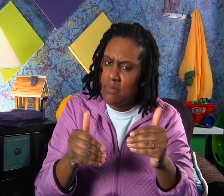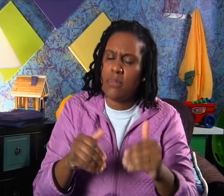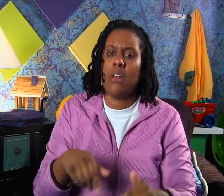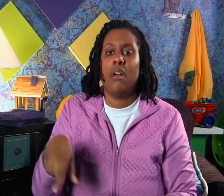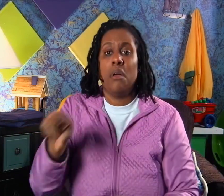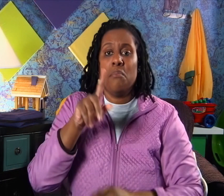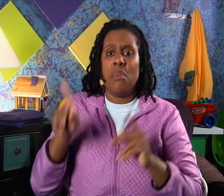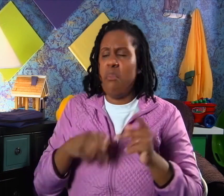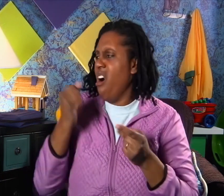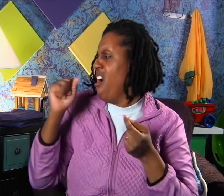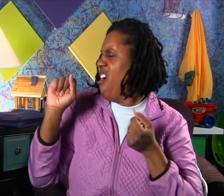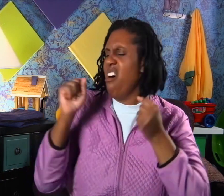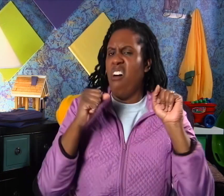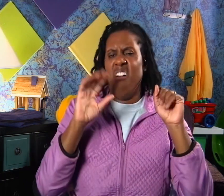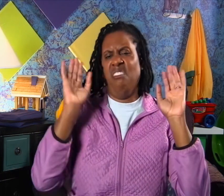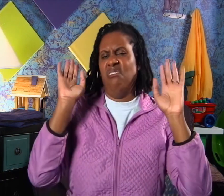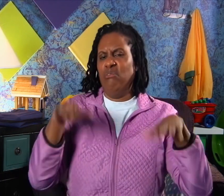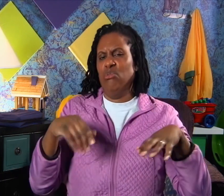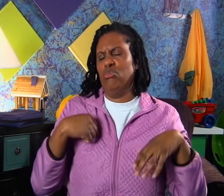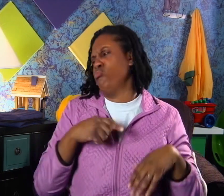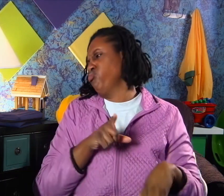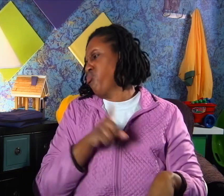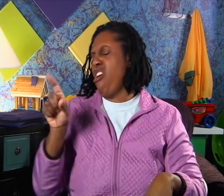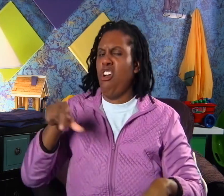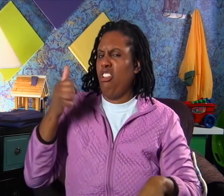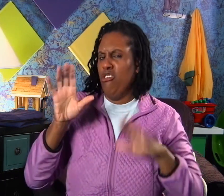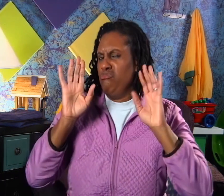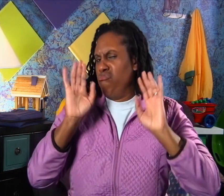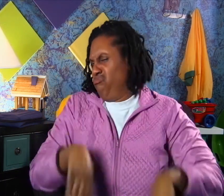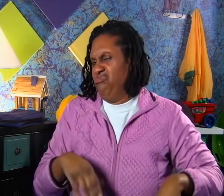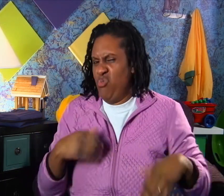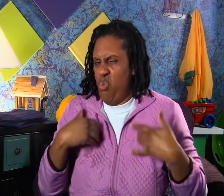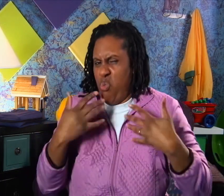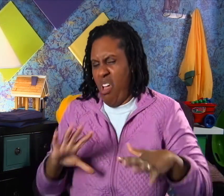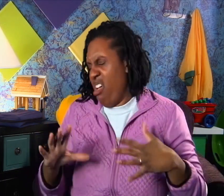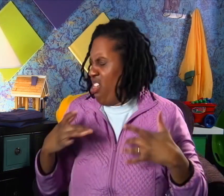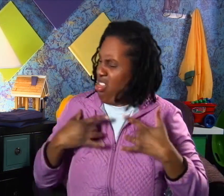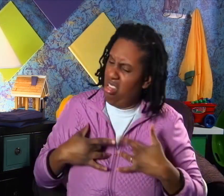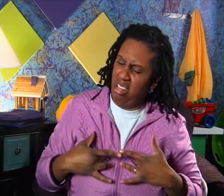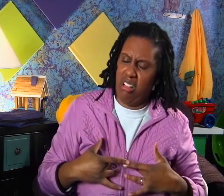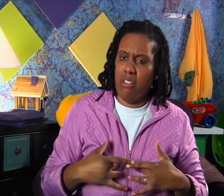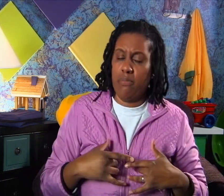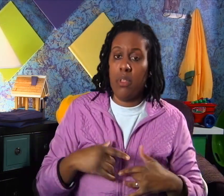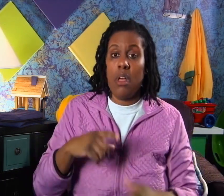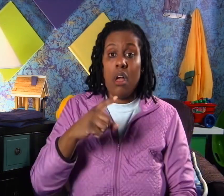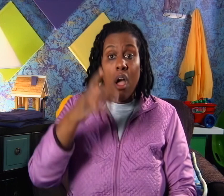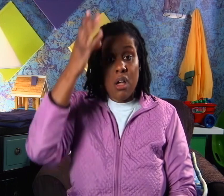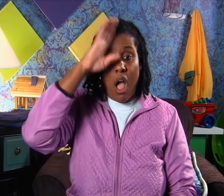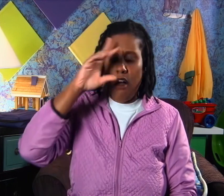WE CAN DO THIS." BUT THE PEOPLE CONTINUED TO REBEL AND THREATENED TO GO BACK TO EGYPT.